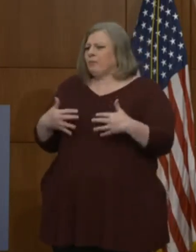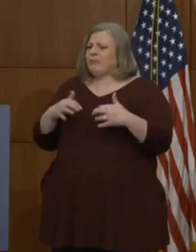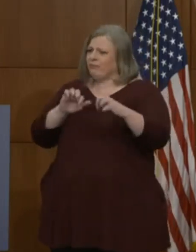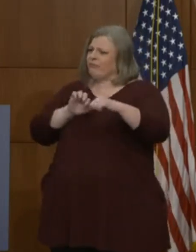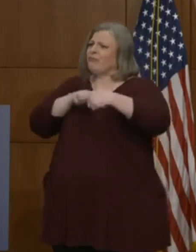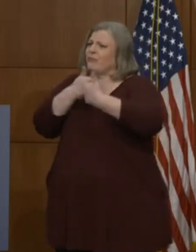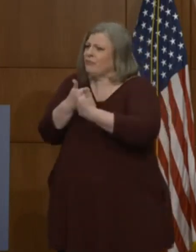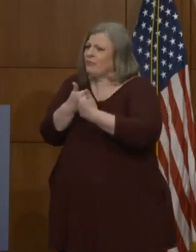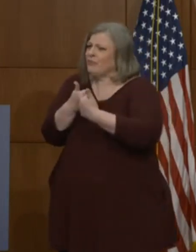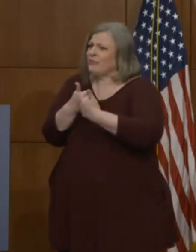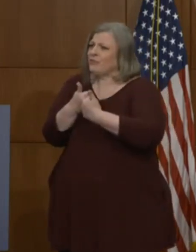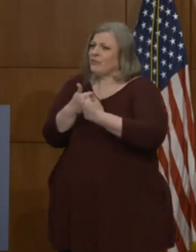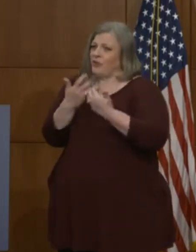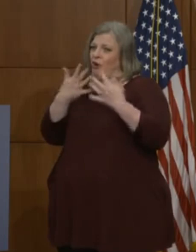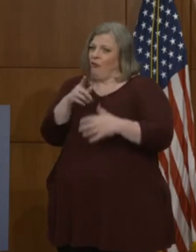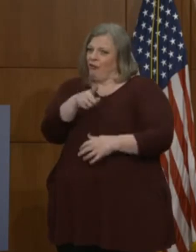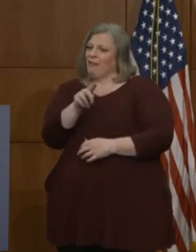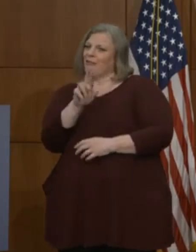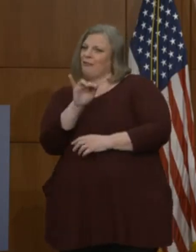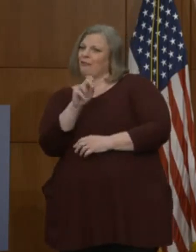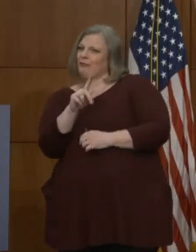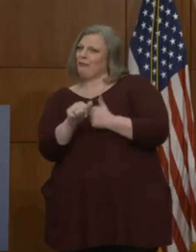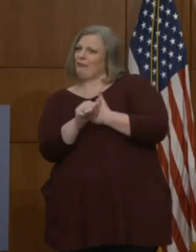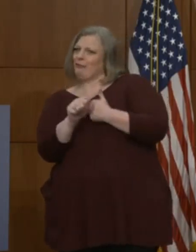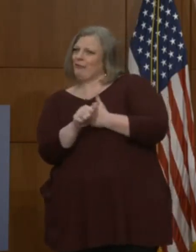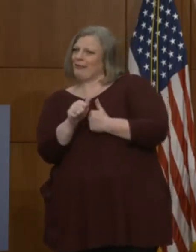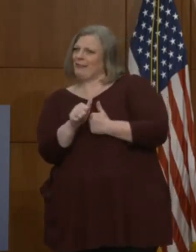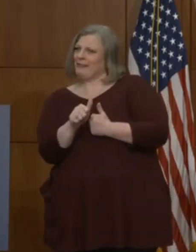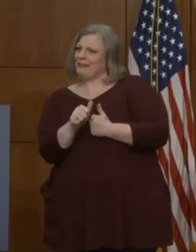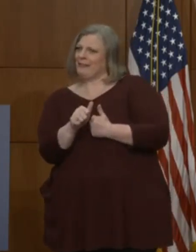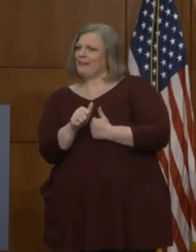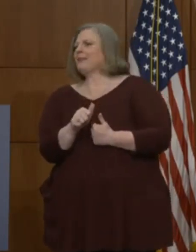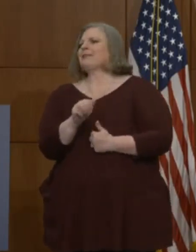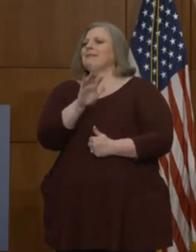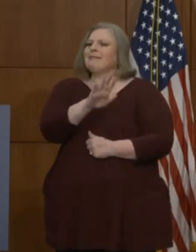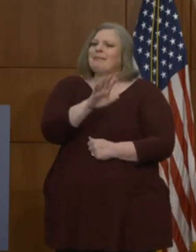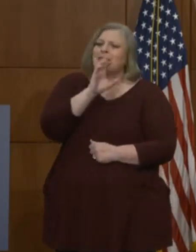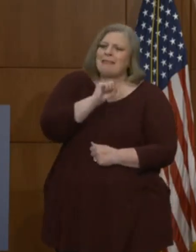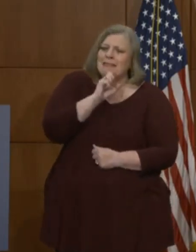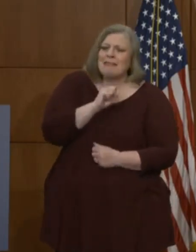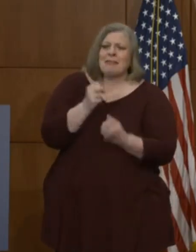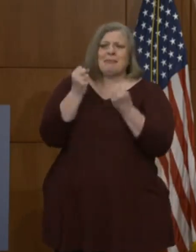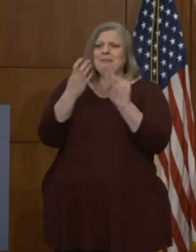A REAL CHALLENGE. THEY ARE AT RISK BECAUSE OF THEIR AGE AS RISK BECAUSE OF THEIR AGE AS I’VE SET UP A LOT OF THEM ARE. I’VE SET UP A LOT OF THEM ARE. NON AMBULATORY A LOT OF THEM